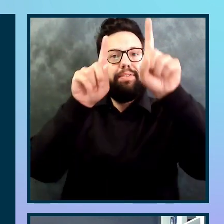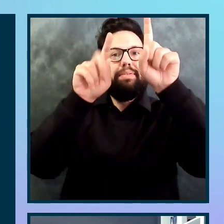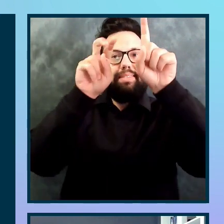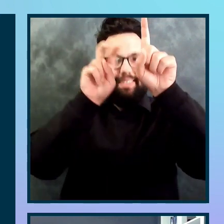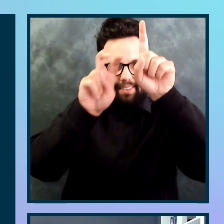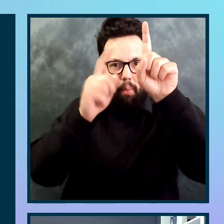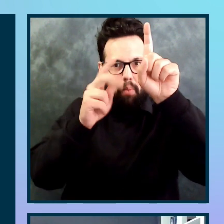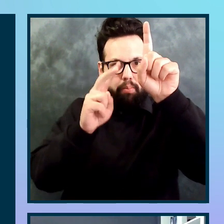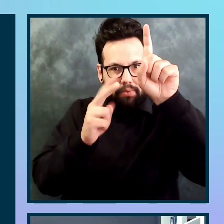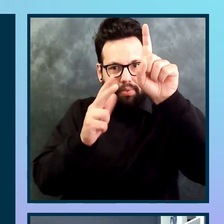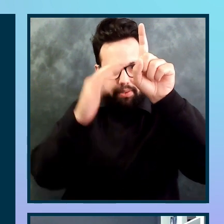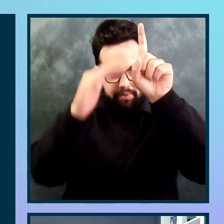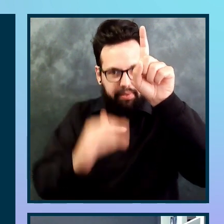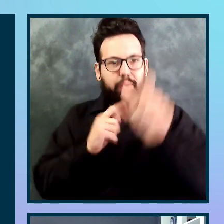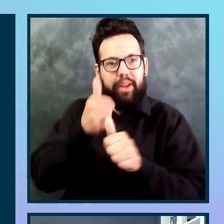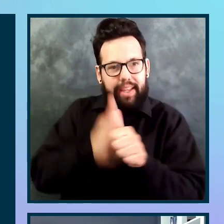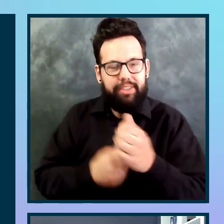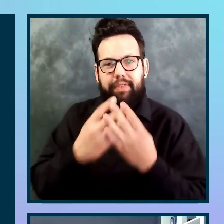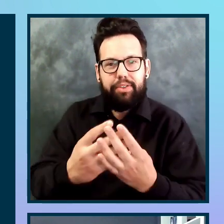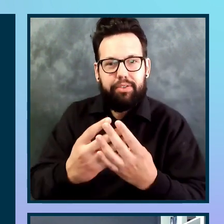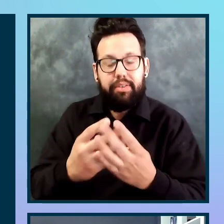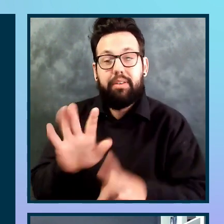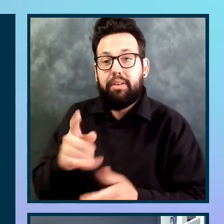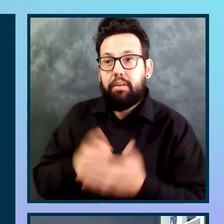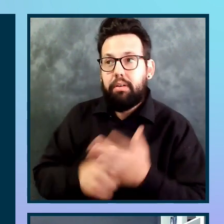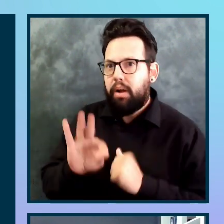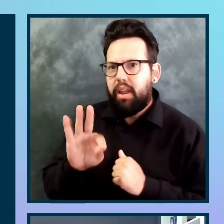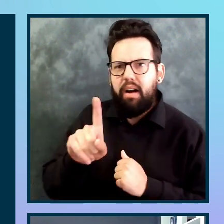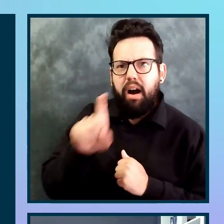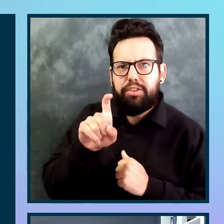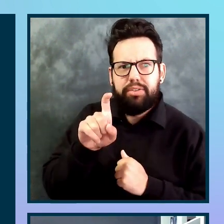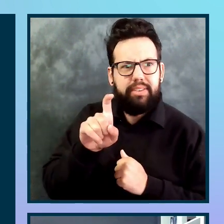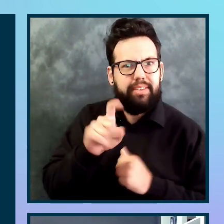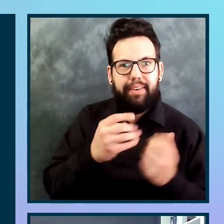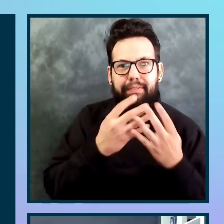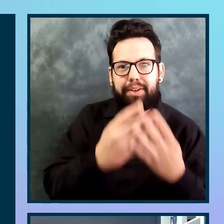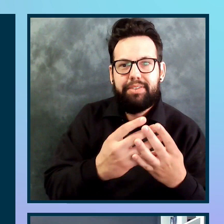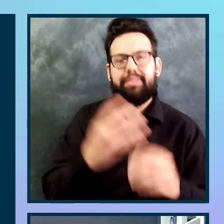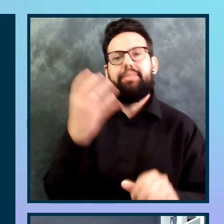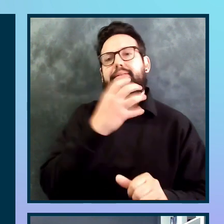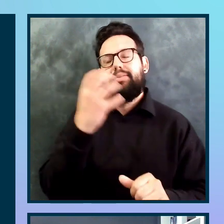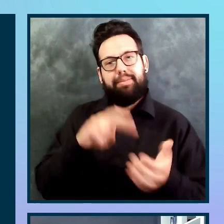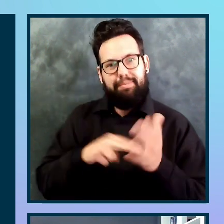If they're a hundred filters, they need to tap a hundred times before going to the main products.